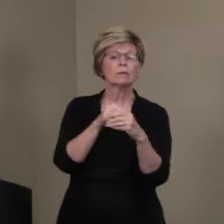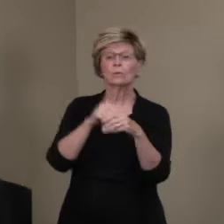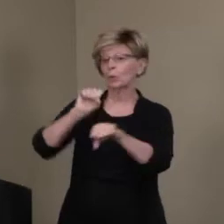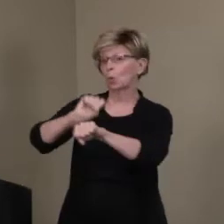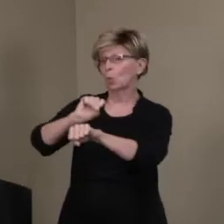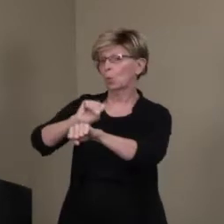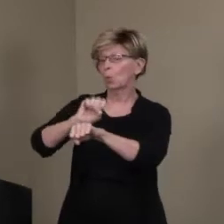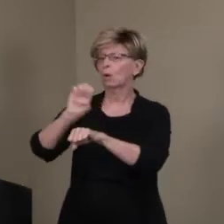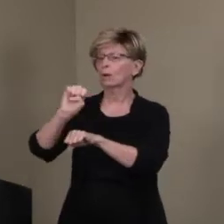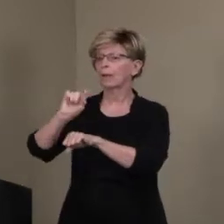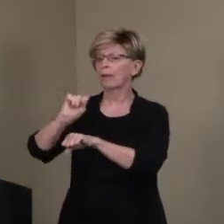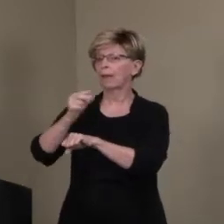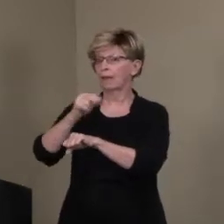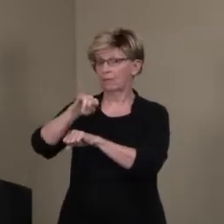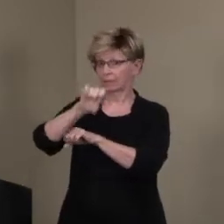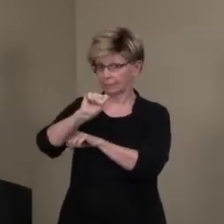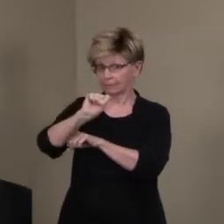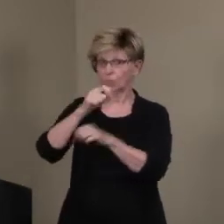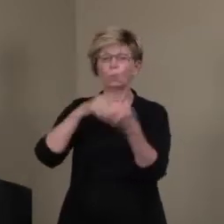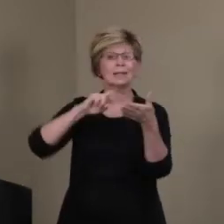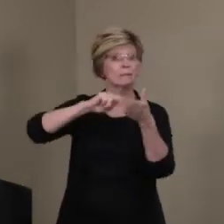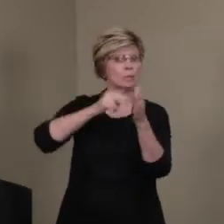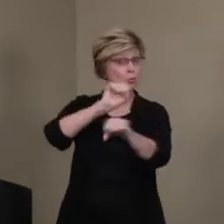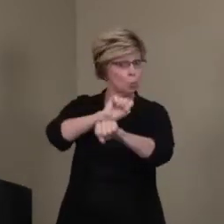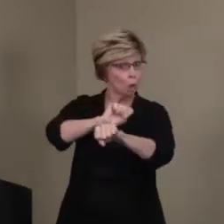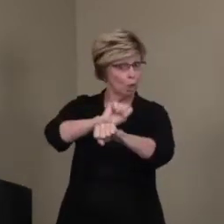what are those soft skills that are included what are the ethics included